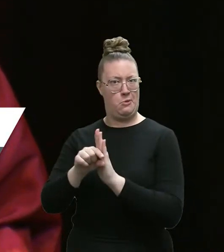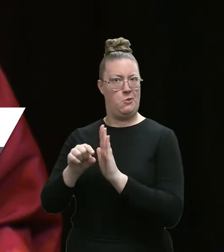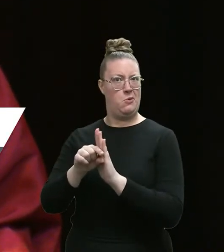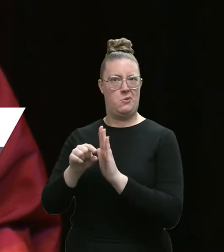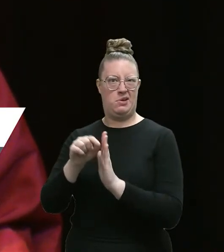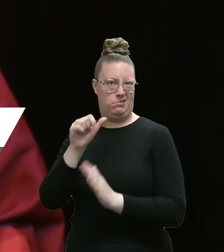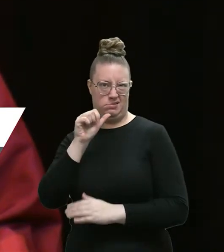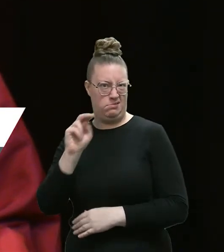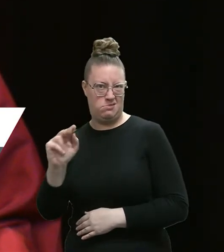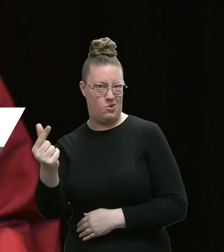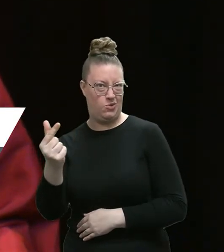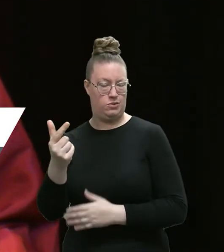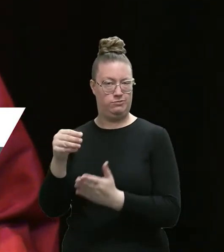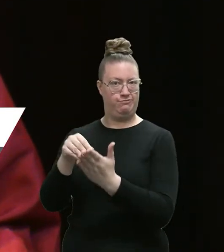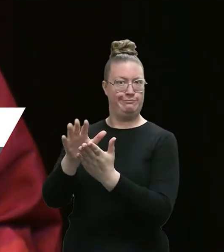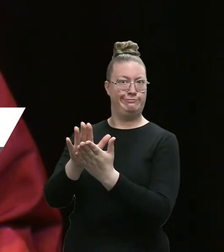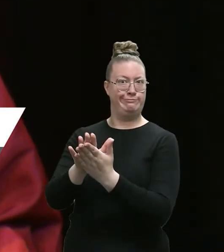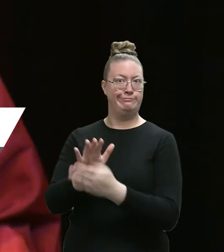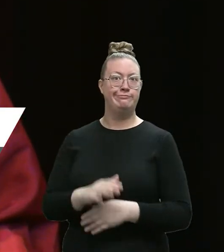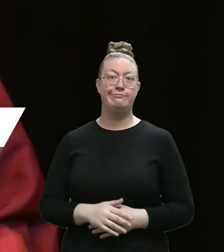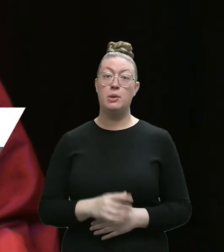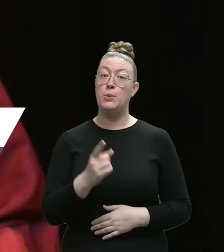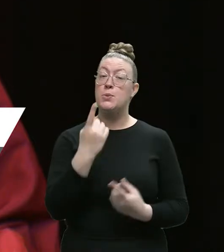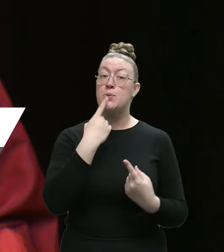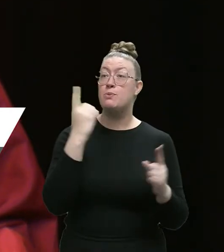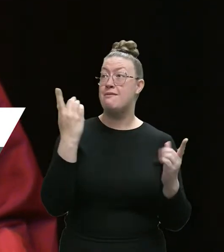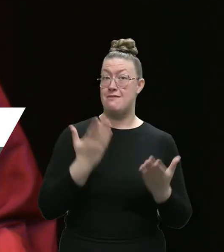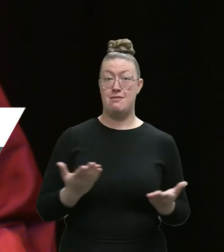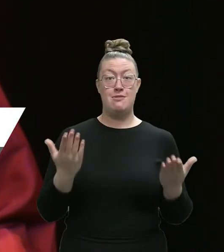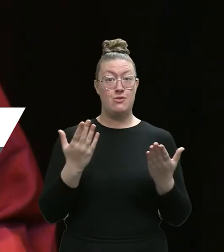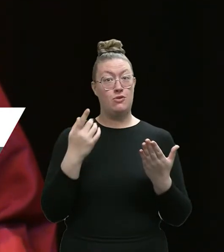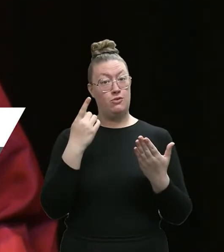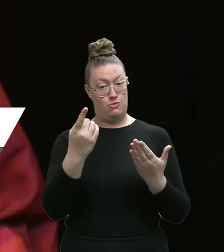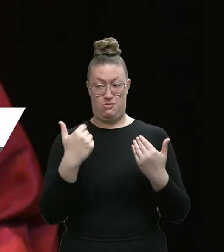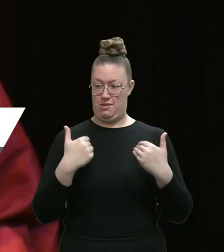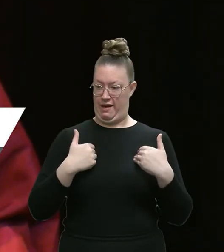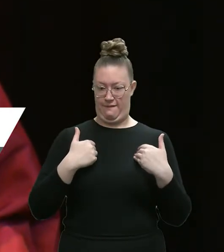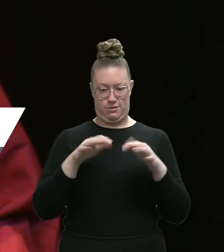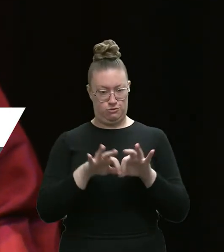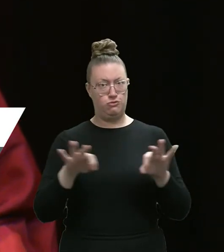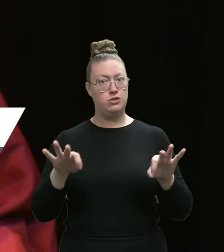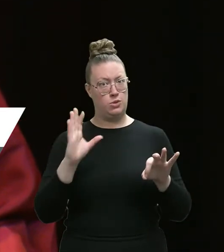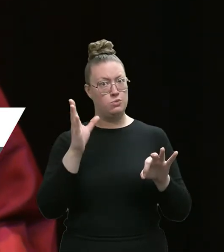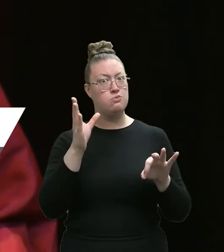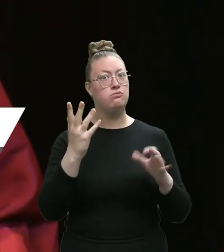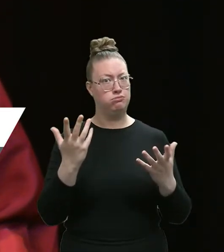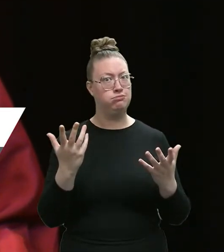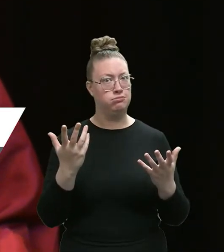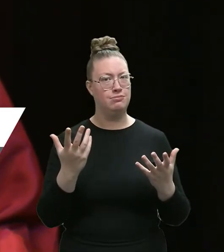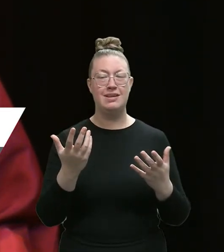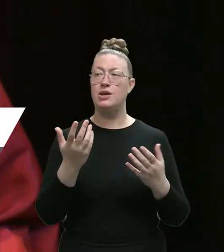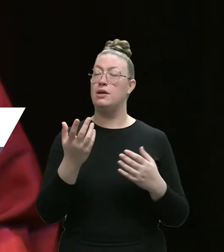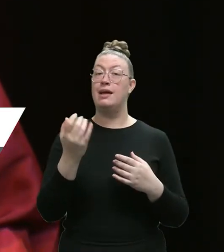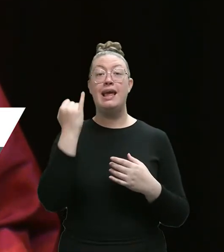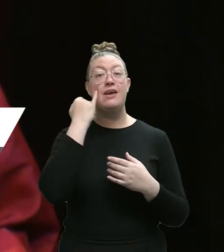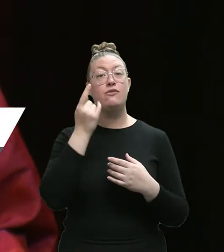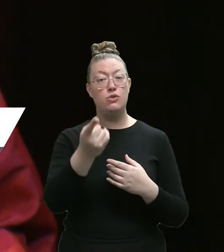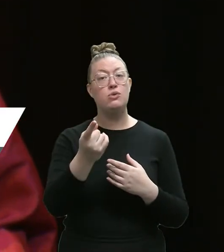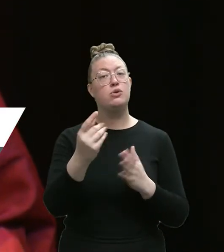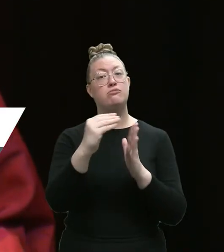I would not be the person I am today. next, I would like